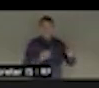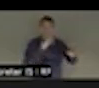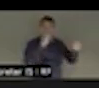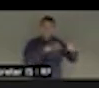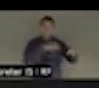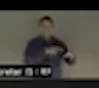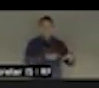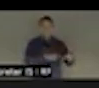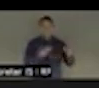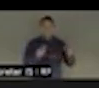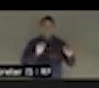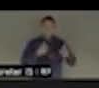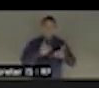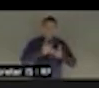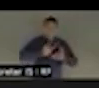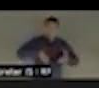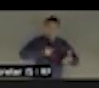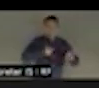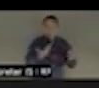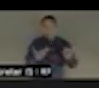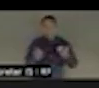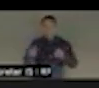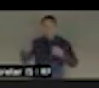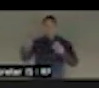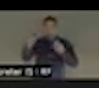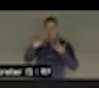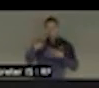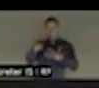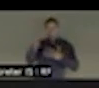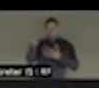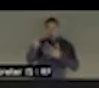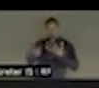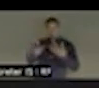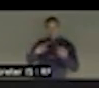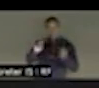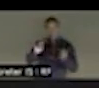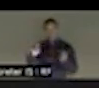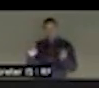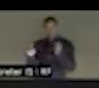actionable feedback and the guidance that would help the trainers. So I hope you'll have a look at it